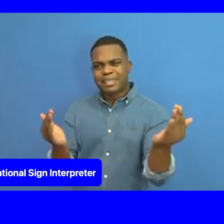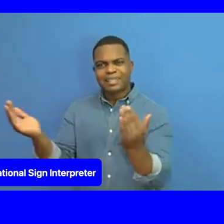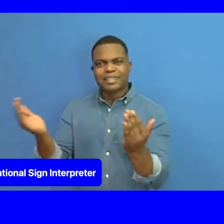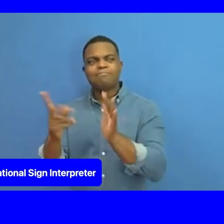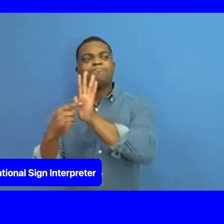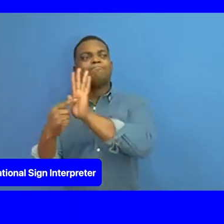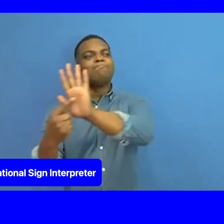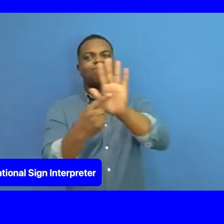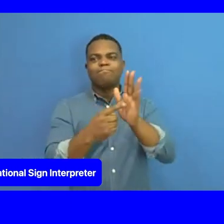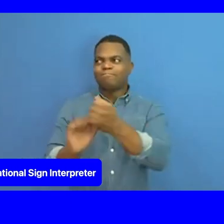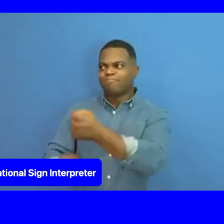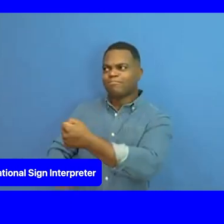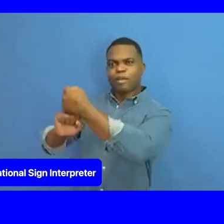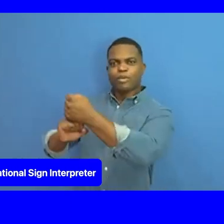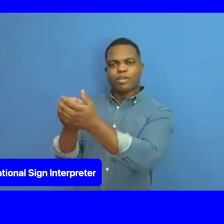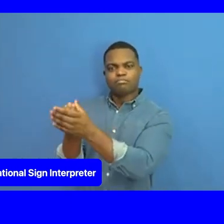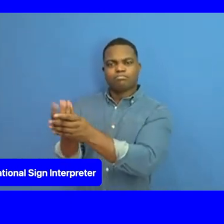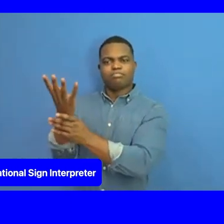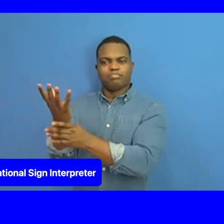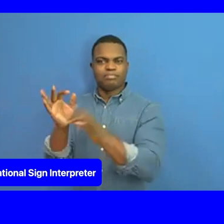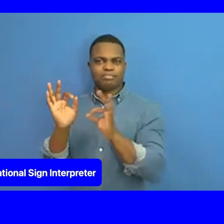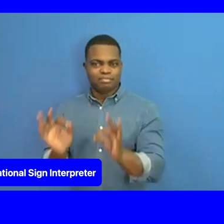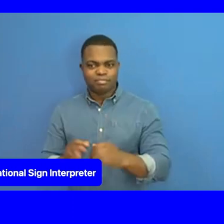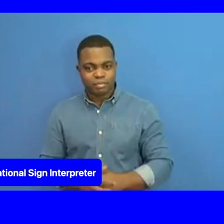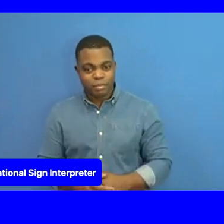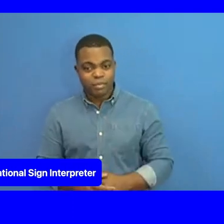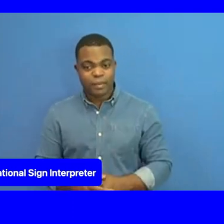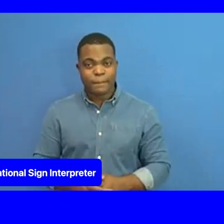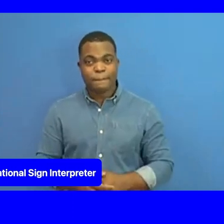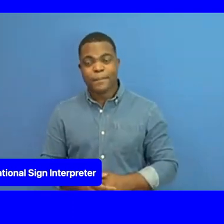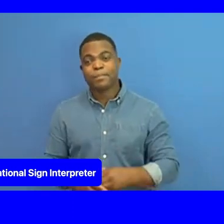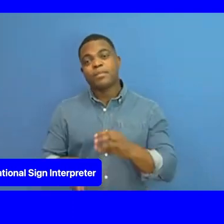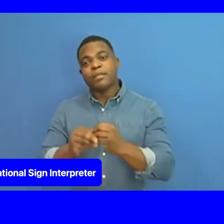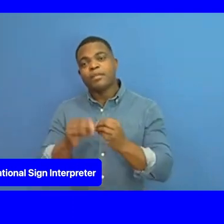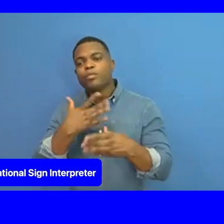as you mentioned outside, that concern the sector. Perform Europe for me has always been that